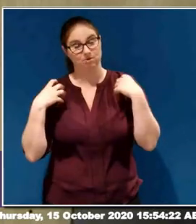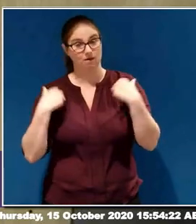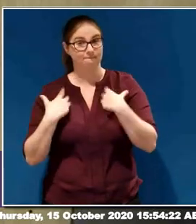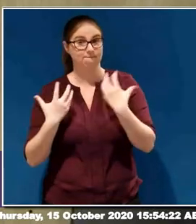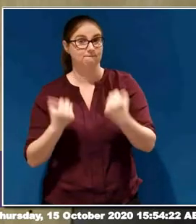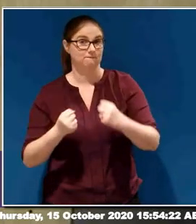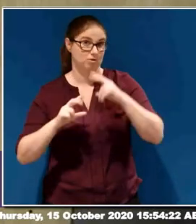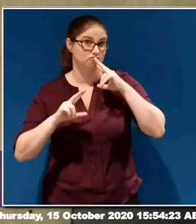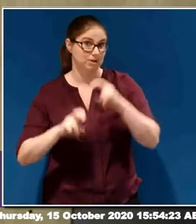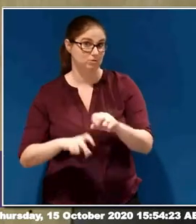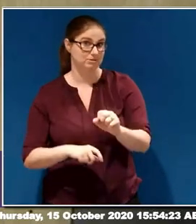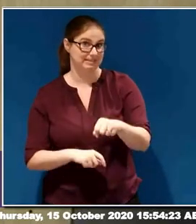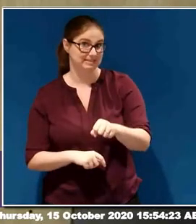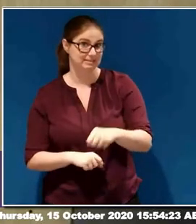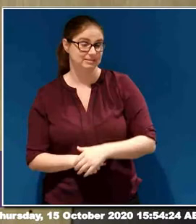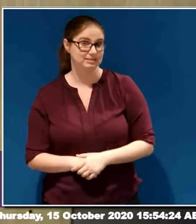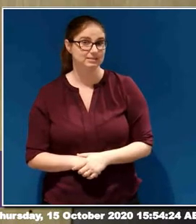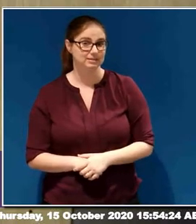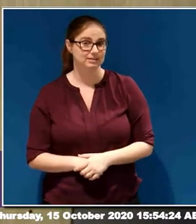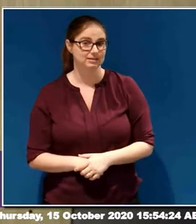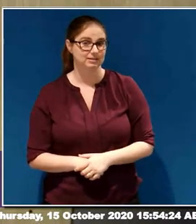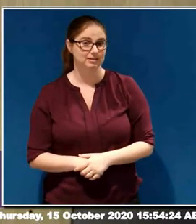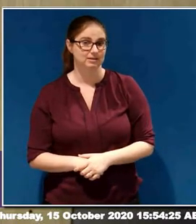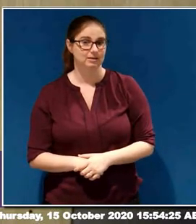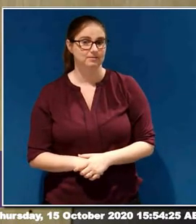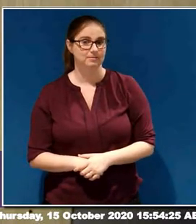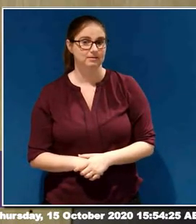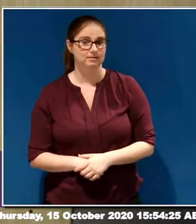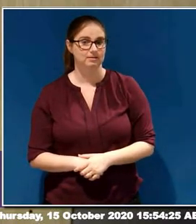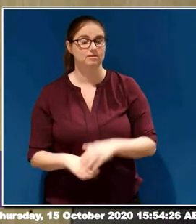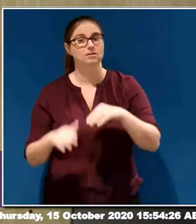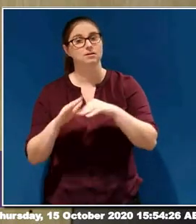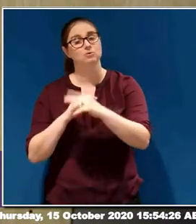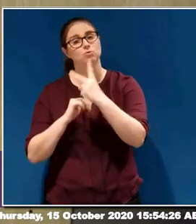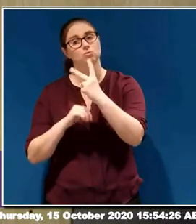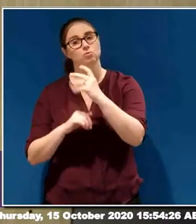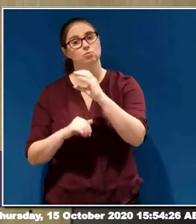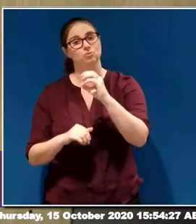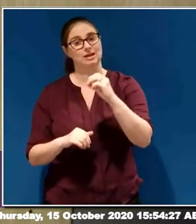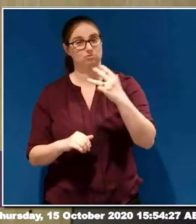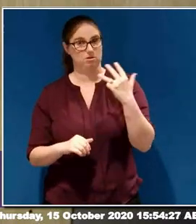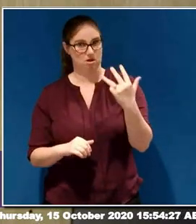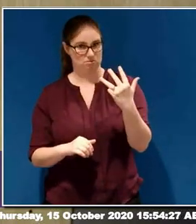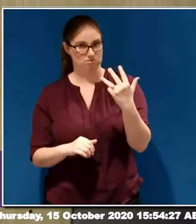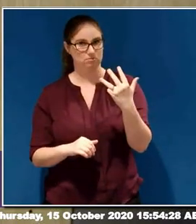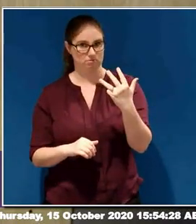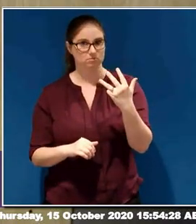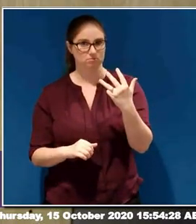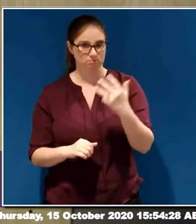In 2009, some of my research hit The Australian, titled